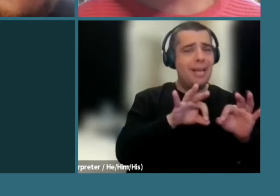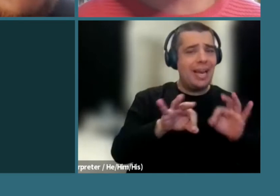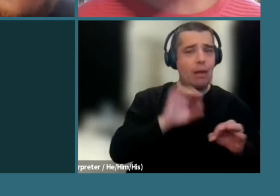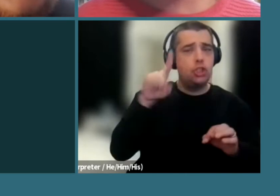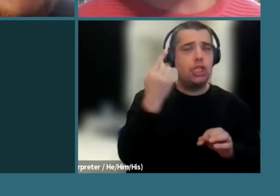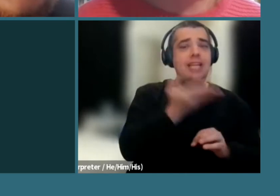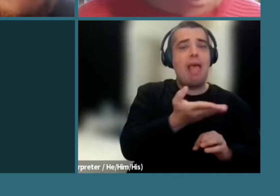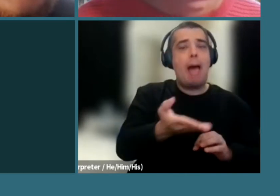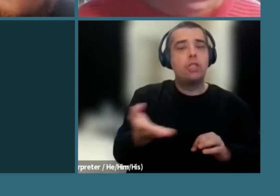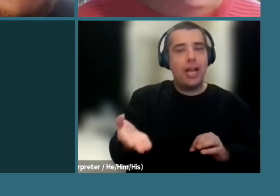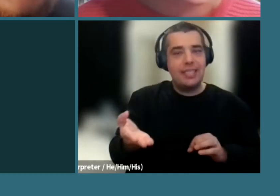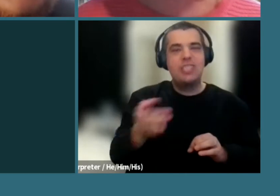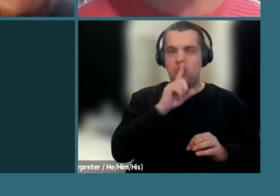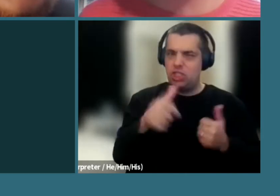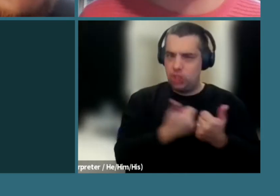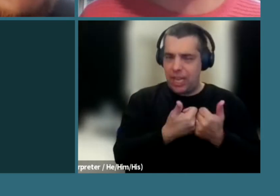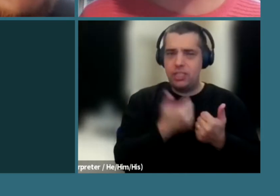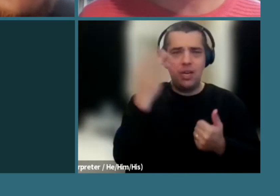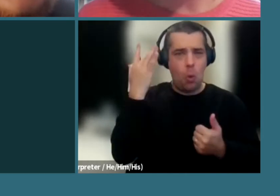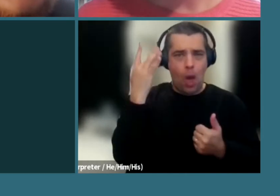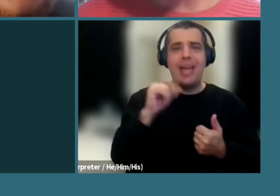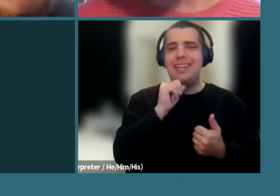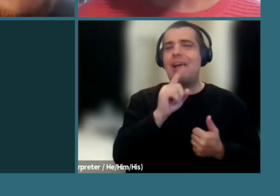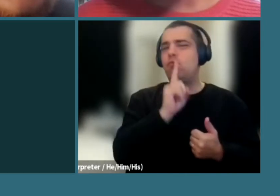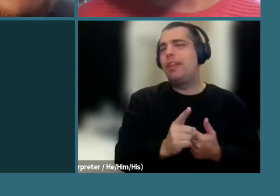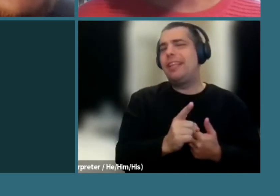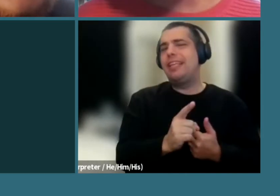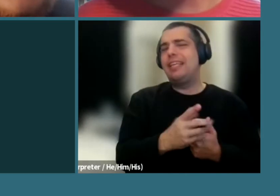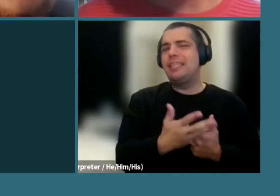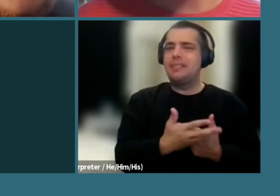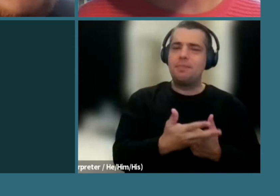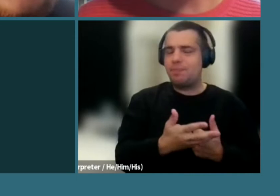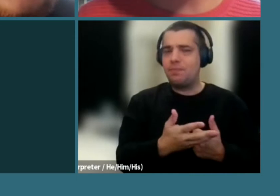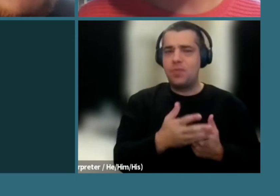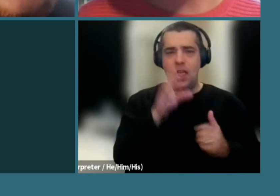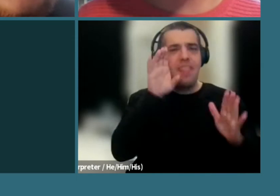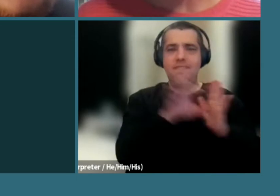And it was challenging because it wasn't really what the photo was about.